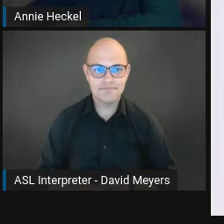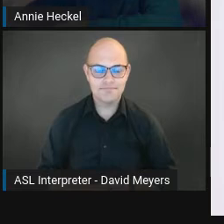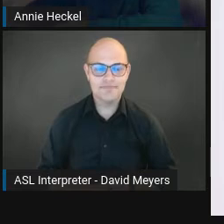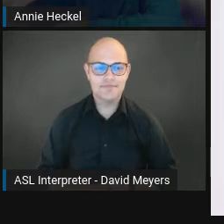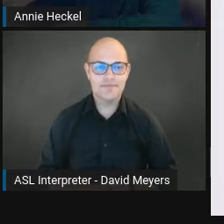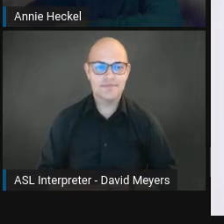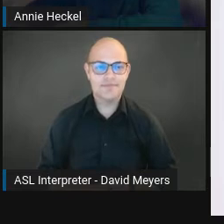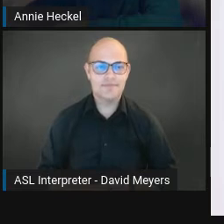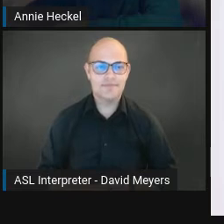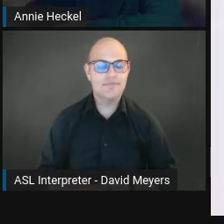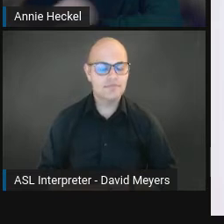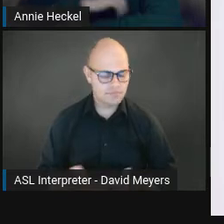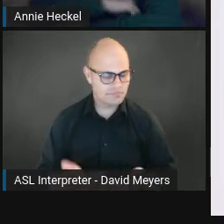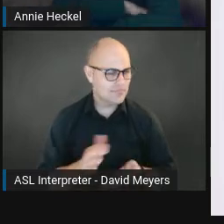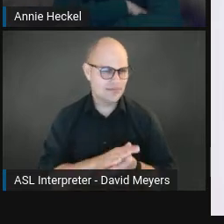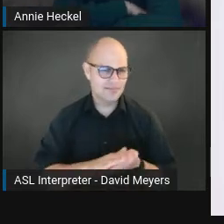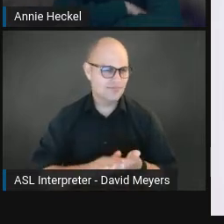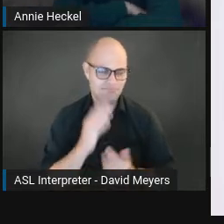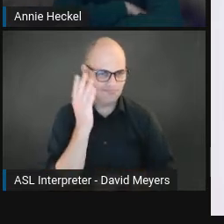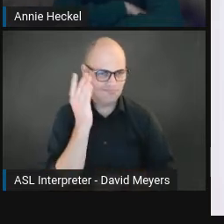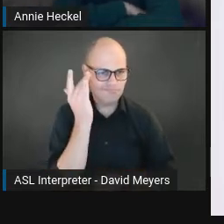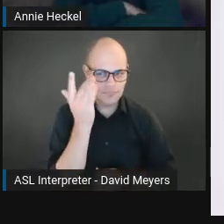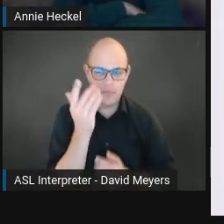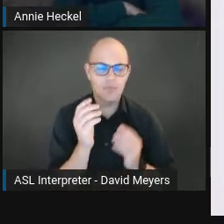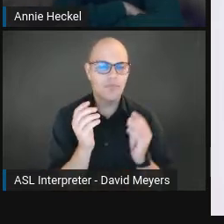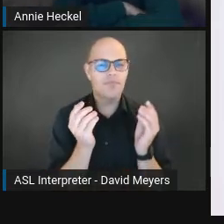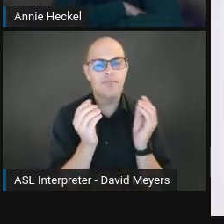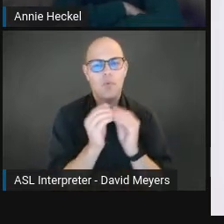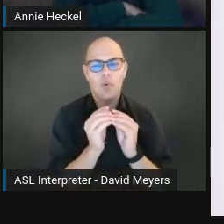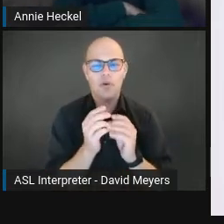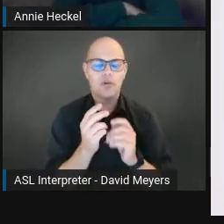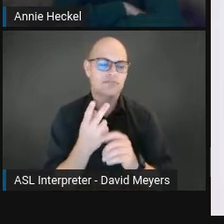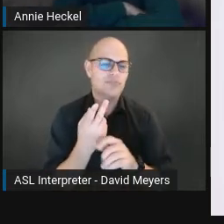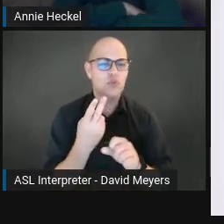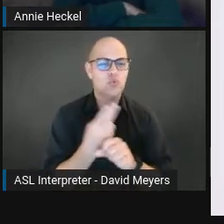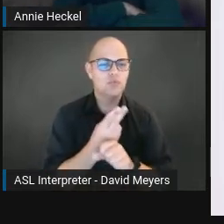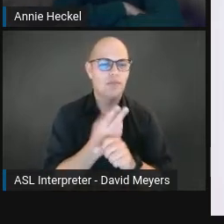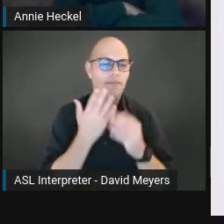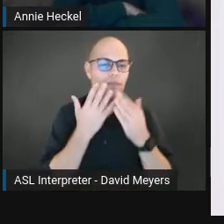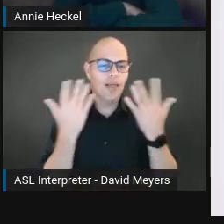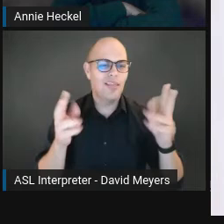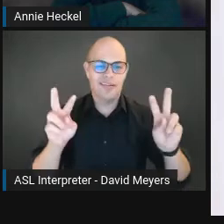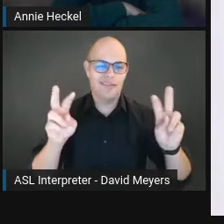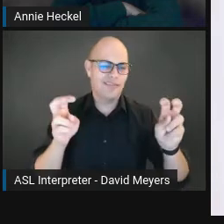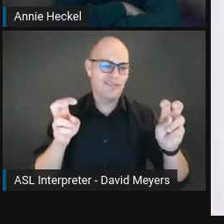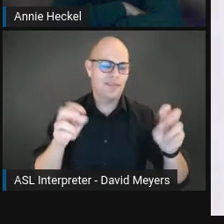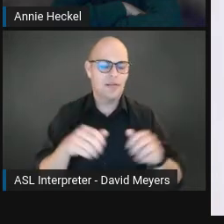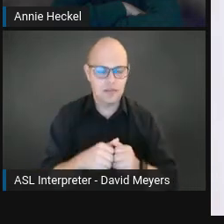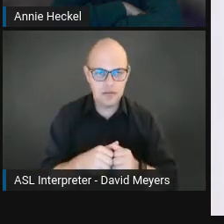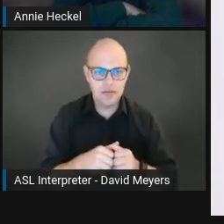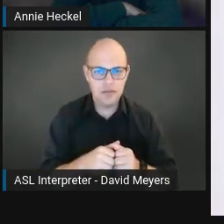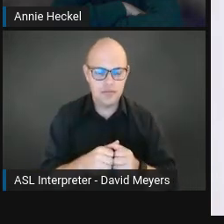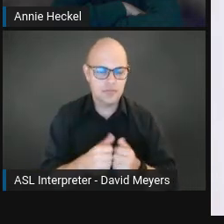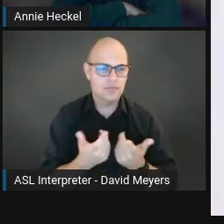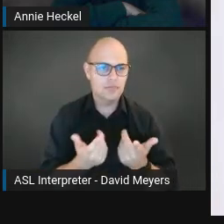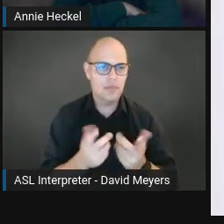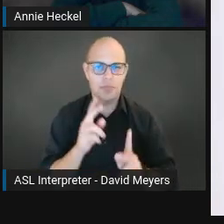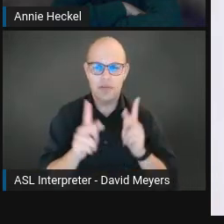This is nice because it's a much more user-friendly thing. You don't have to have people with coding knowledge who can go